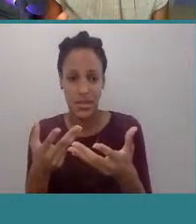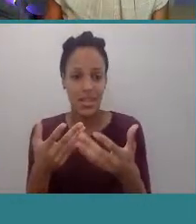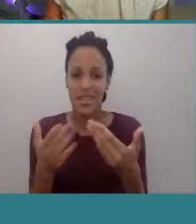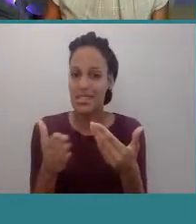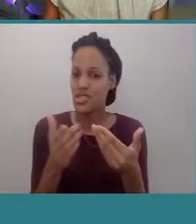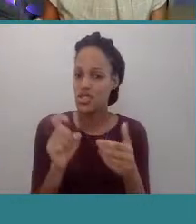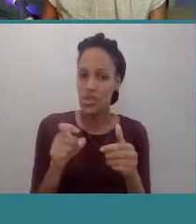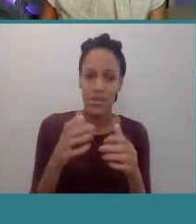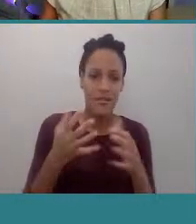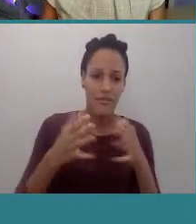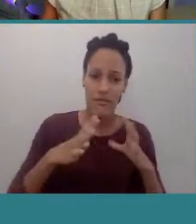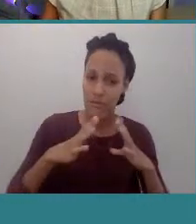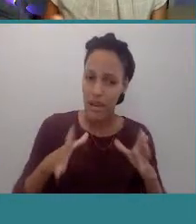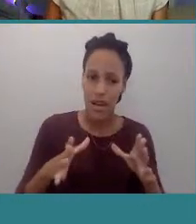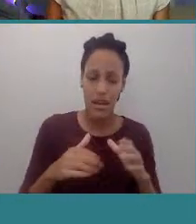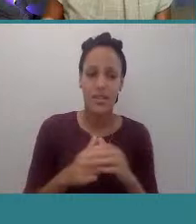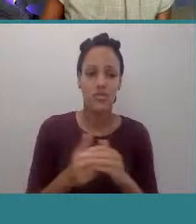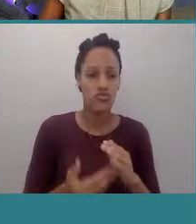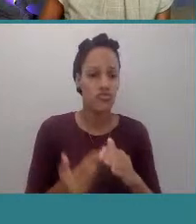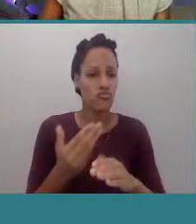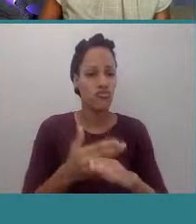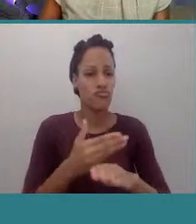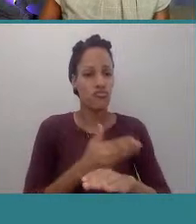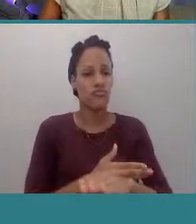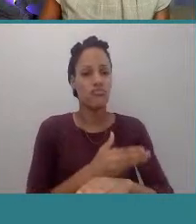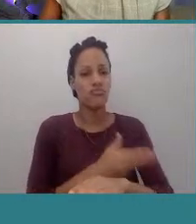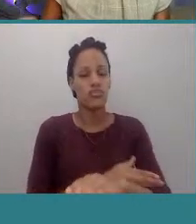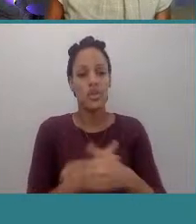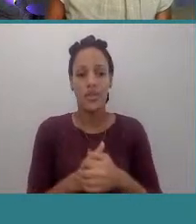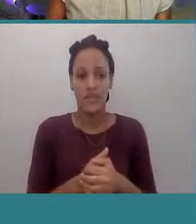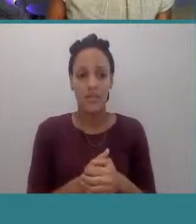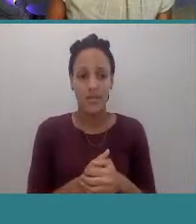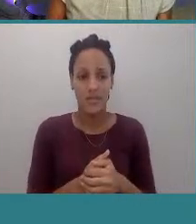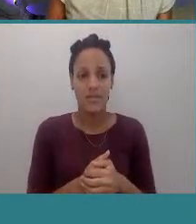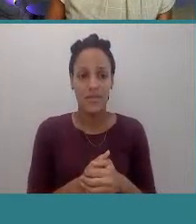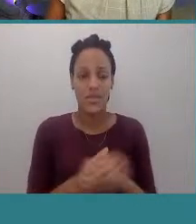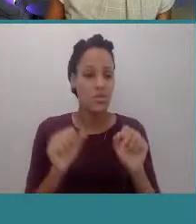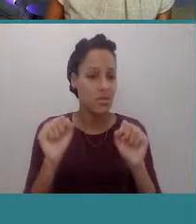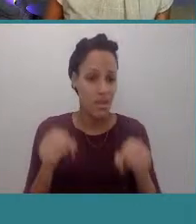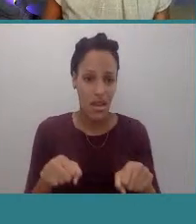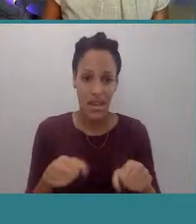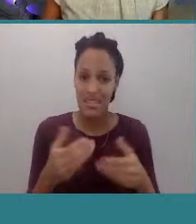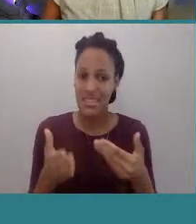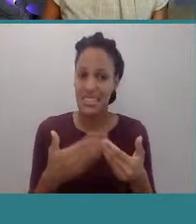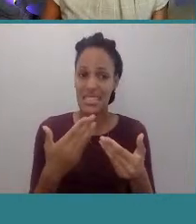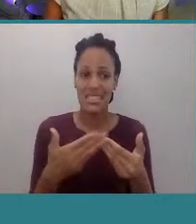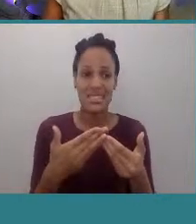talking about today, you'll get there. And you will get there with your integrity which